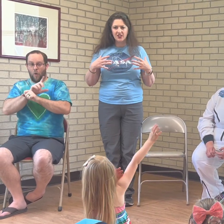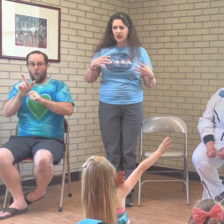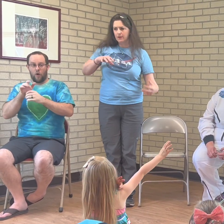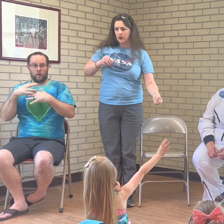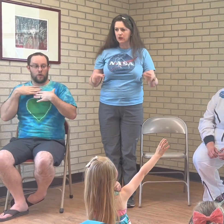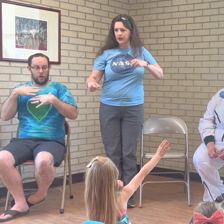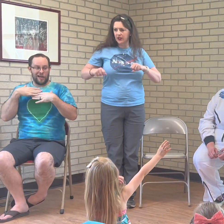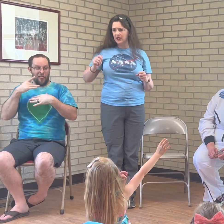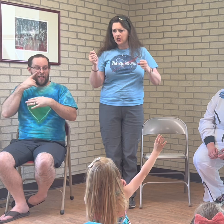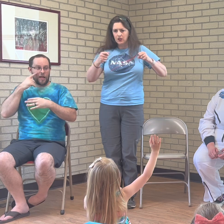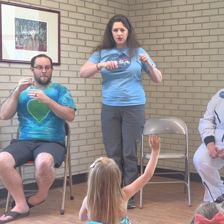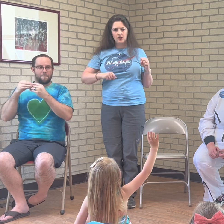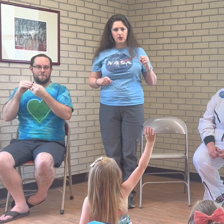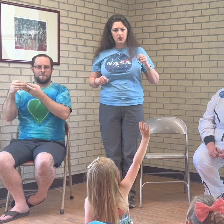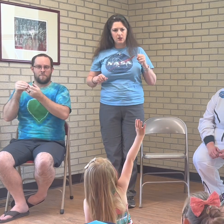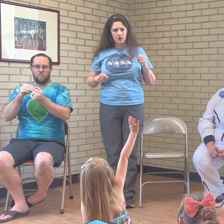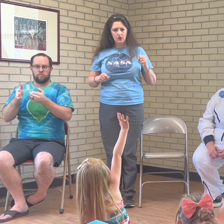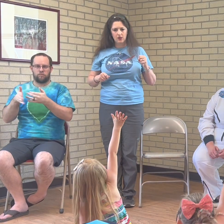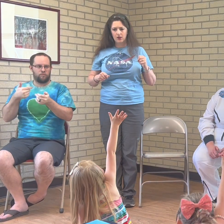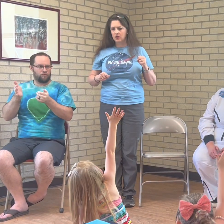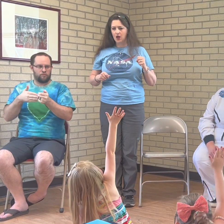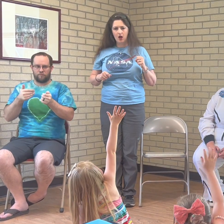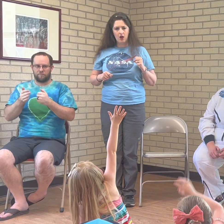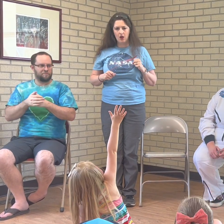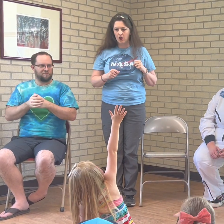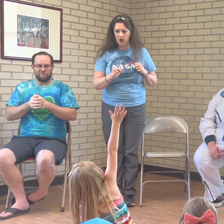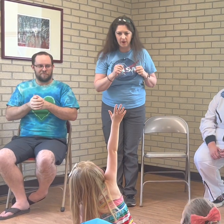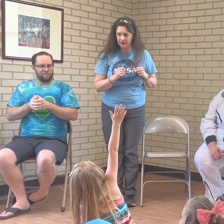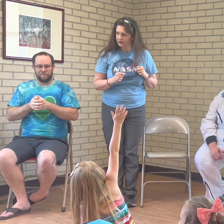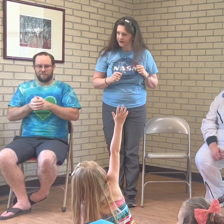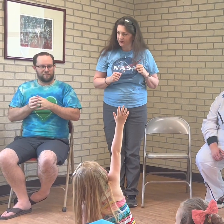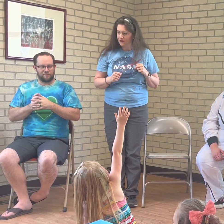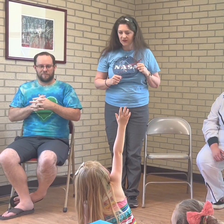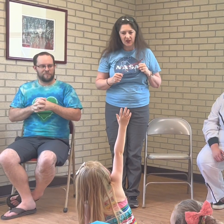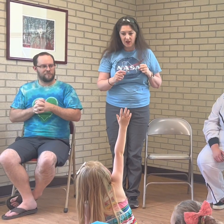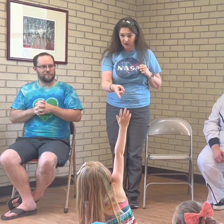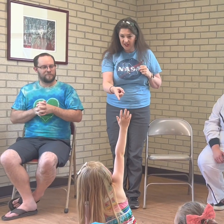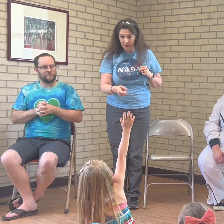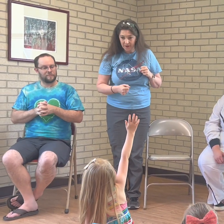it's going to move real easy? Audience: No, not at all! Dr. Shannon: What's up?